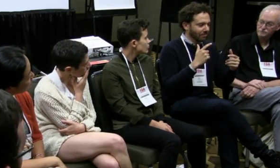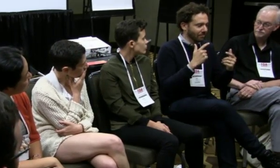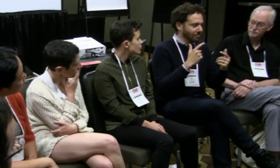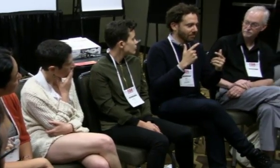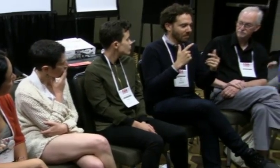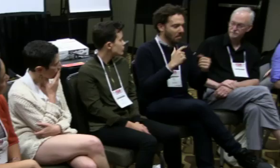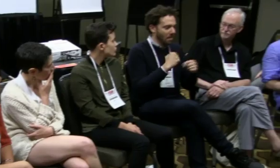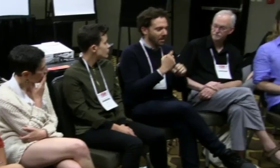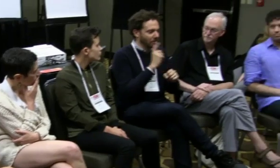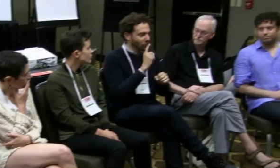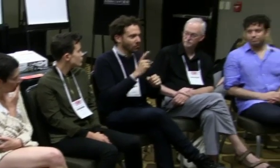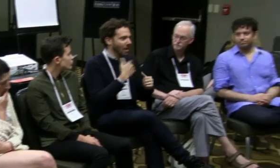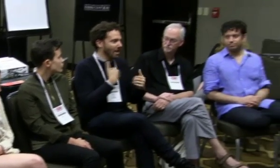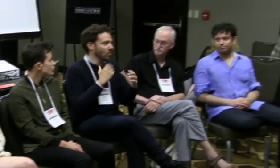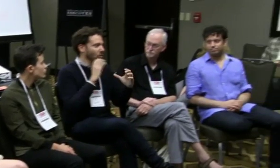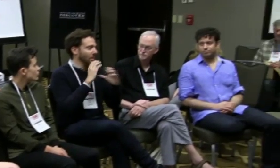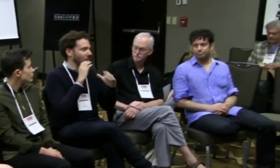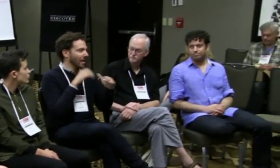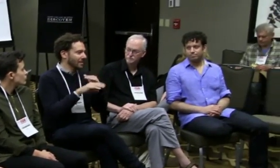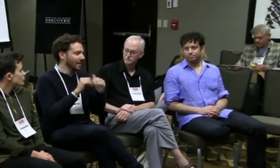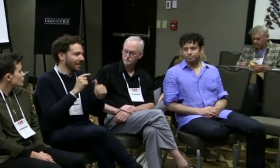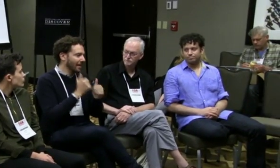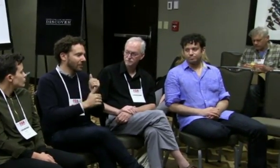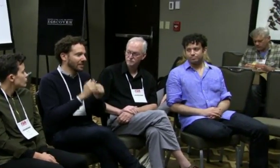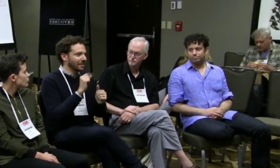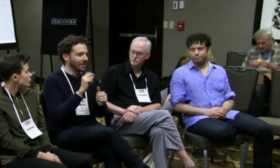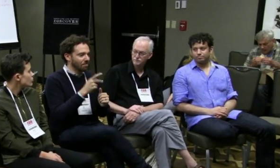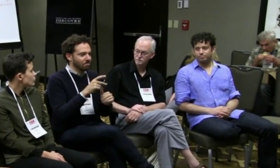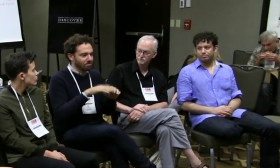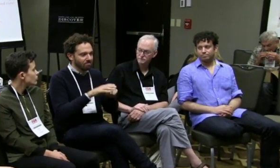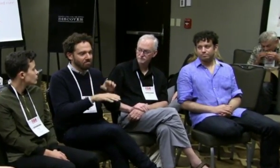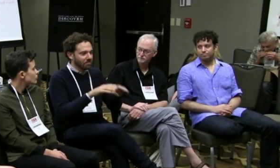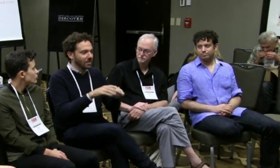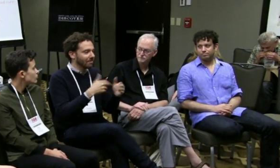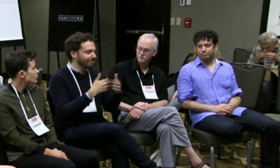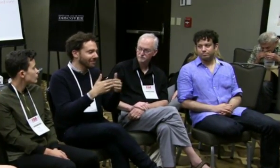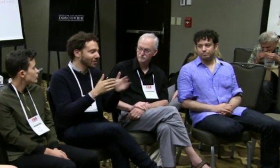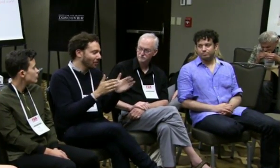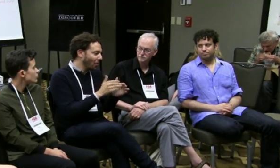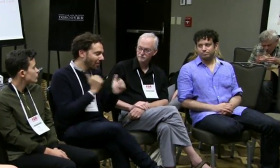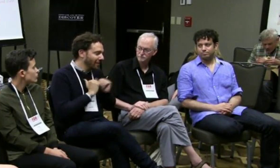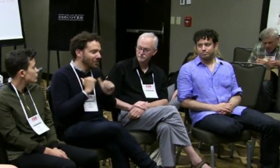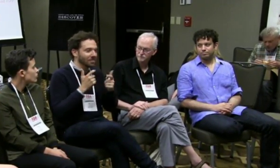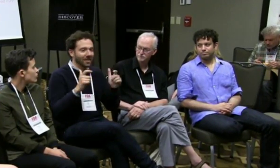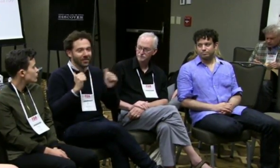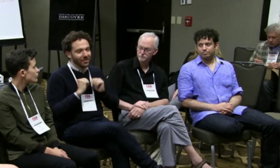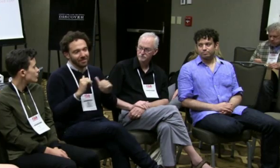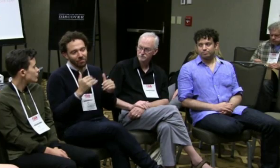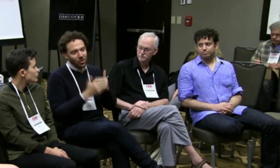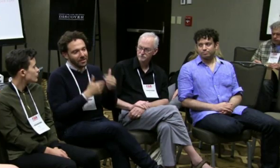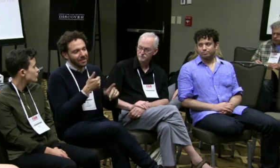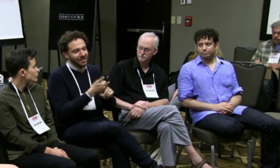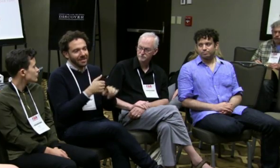and they have developed the process to make sure that communication is accessible at every step of the way,